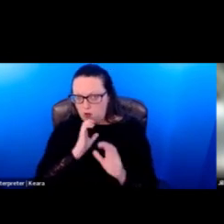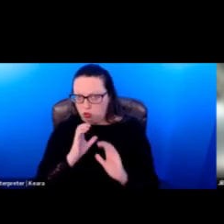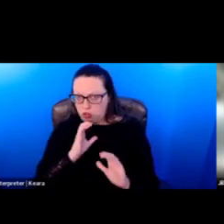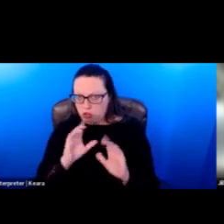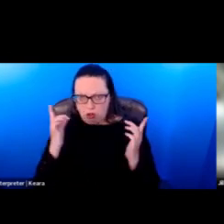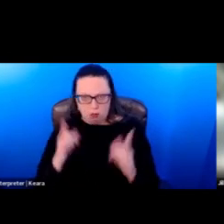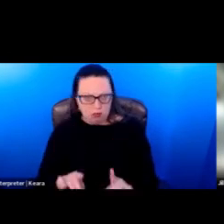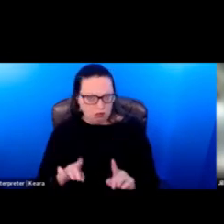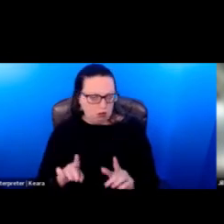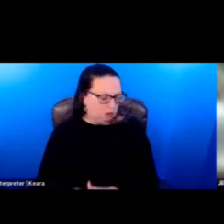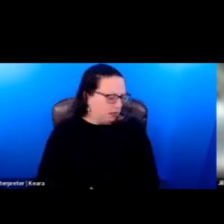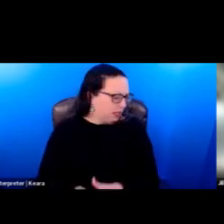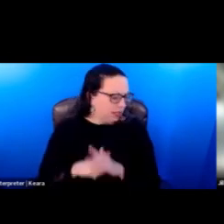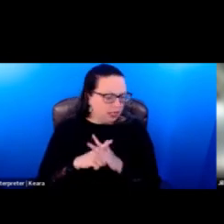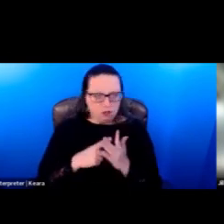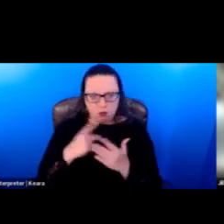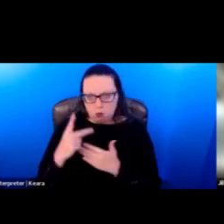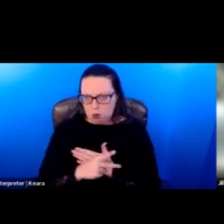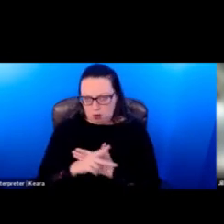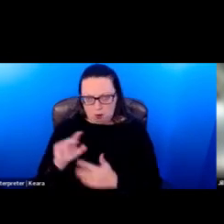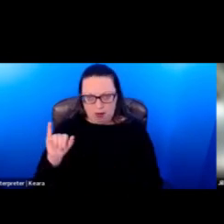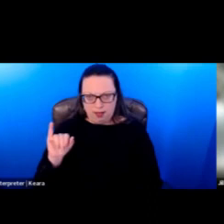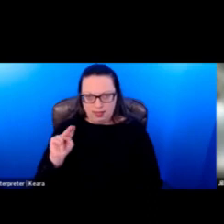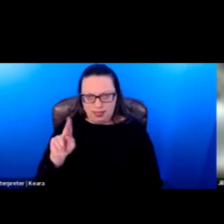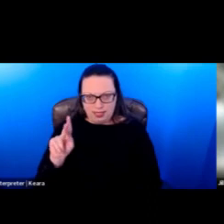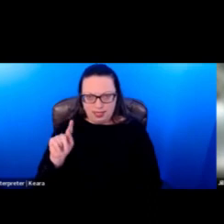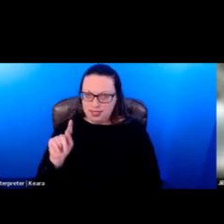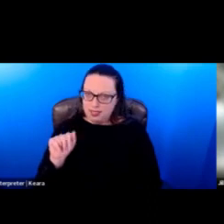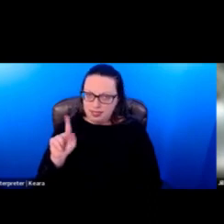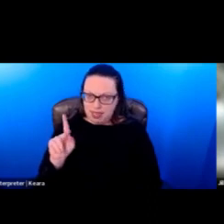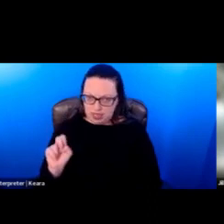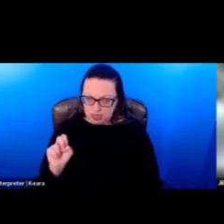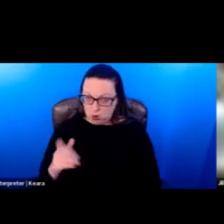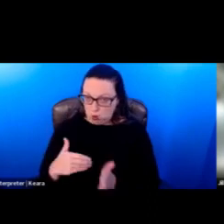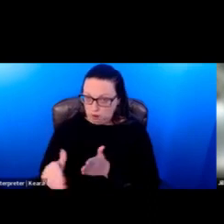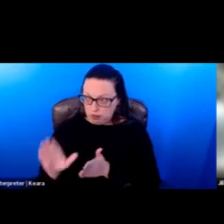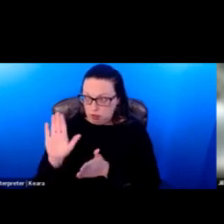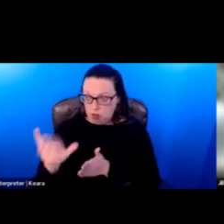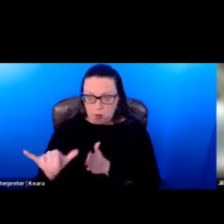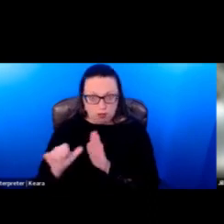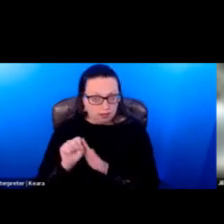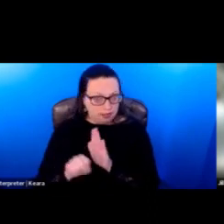the very start of a program like an intake. Oftentimes, these are states that say, employment